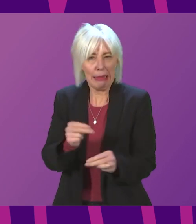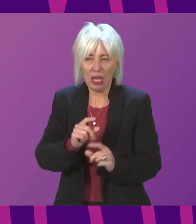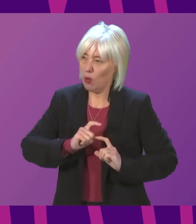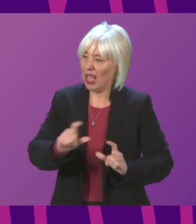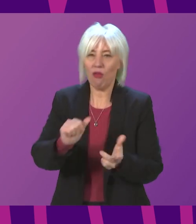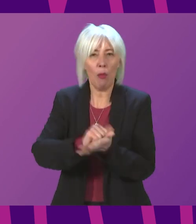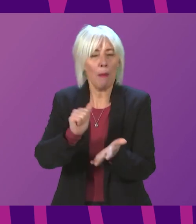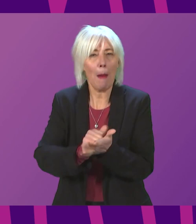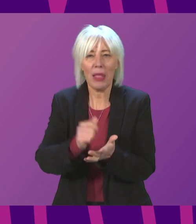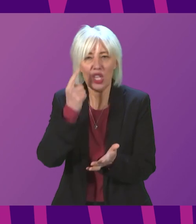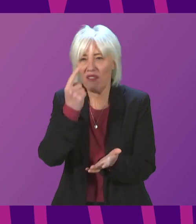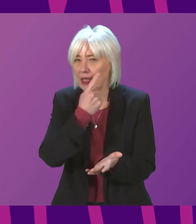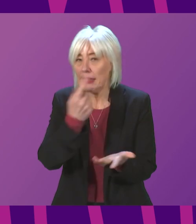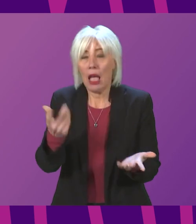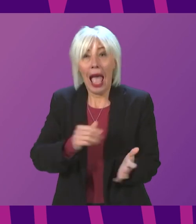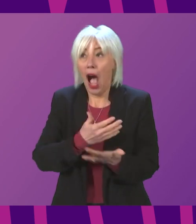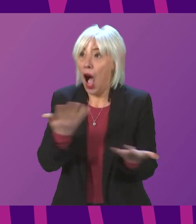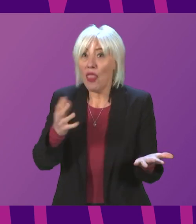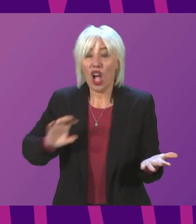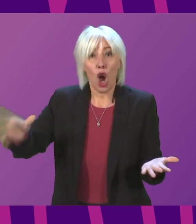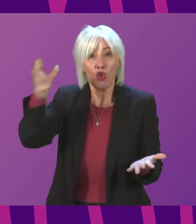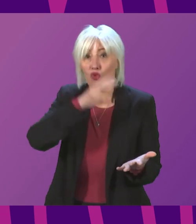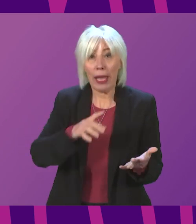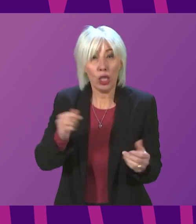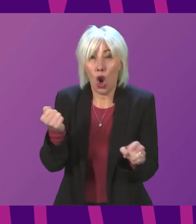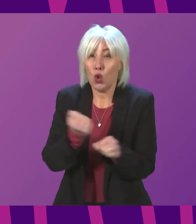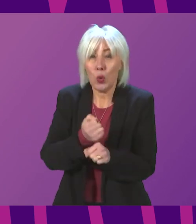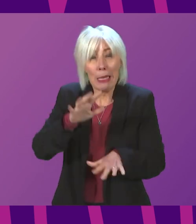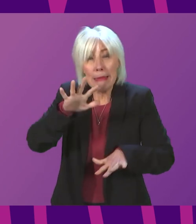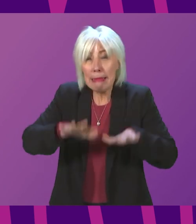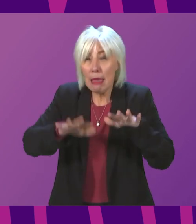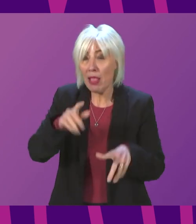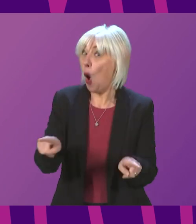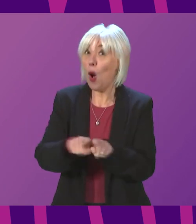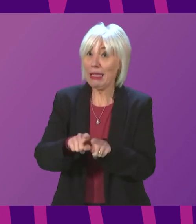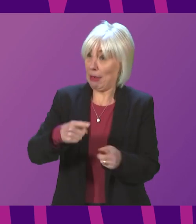The fact that many other countries are doing similar to, or the same as, us suggests that